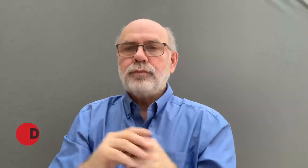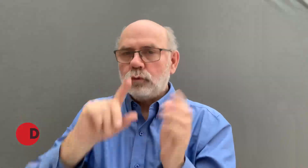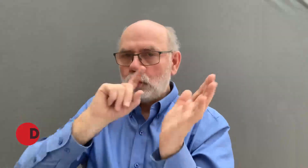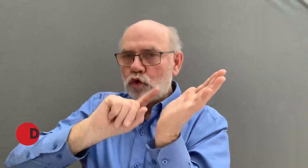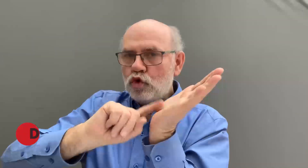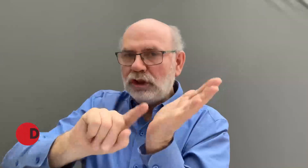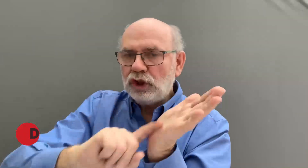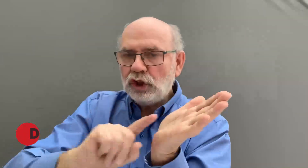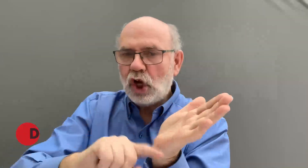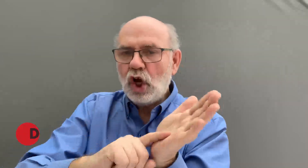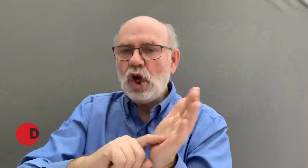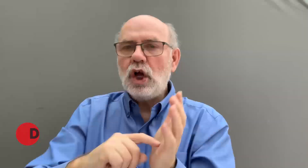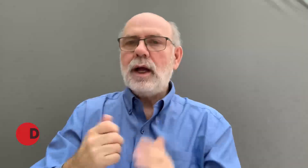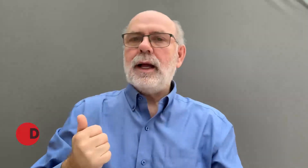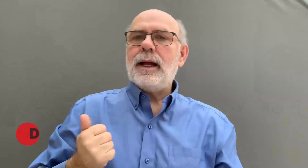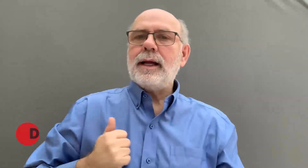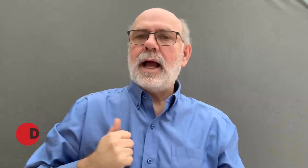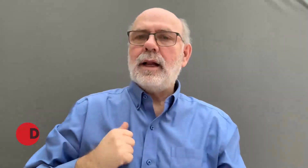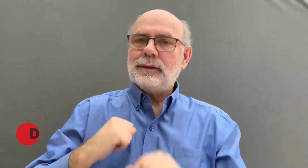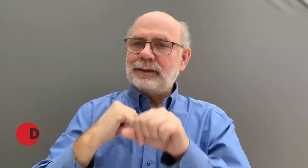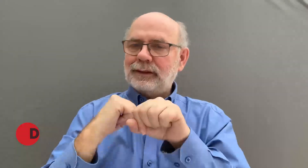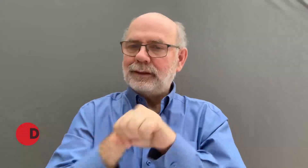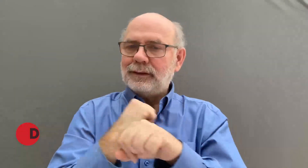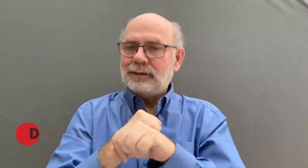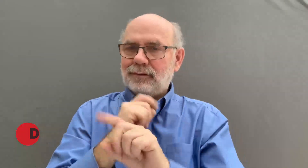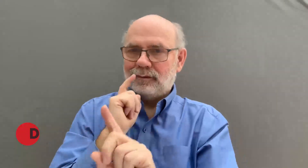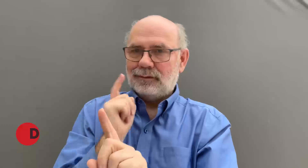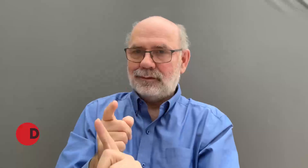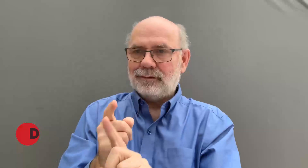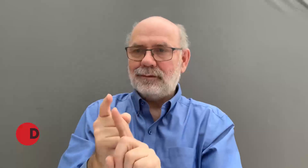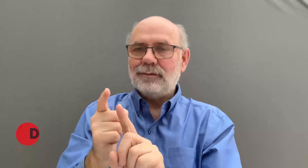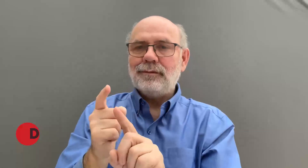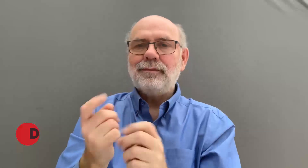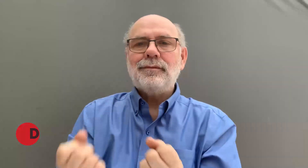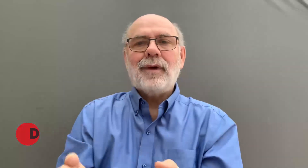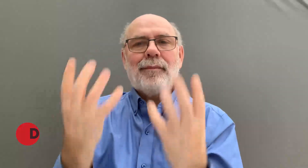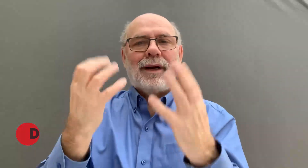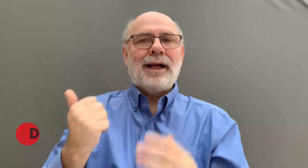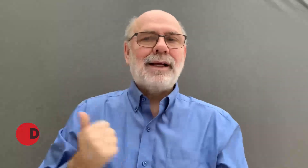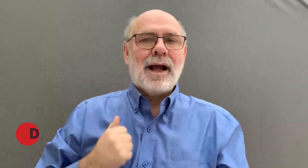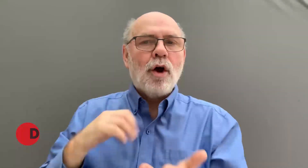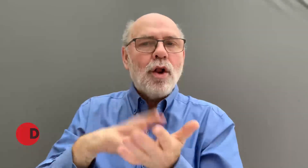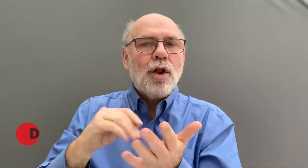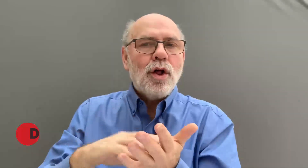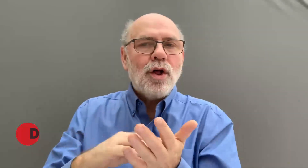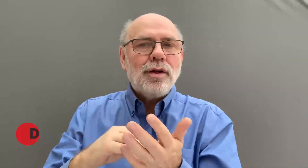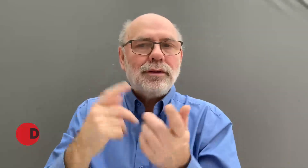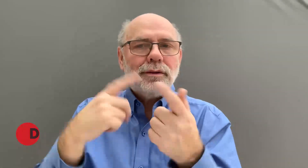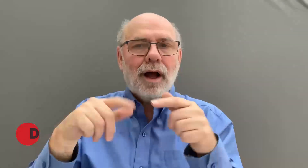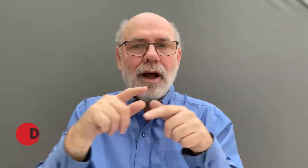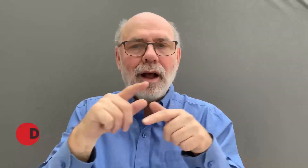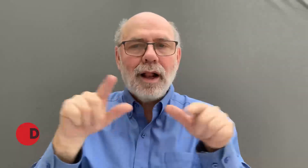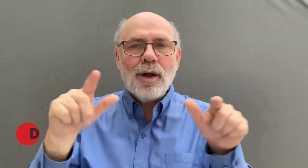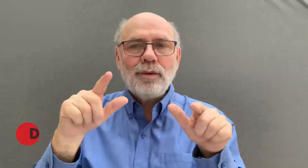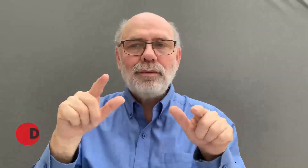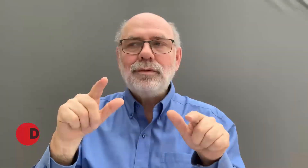research Canadian statistics on how many Canadians are learning sign language,